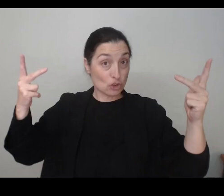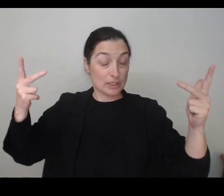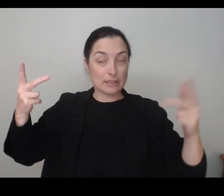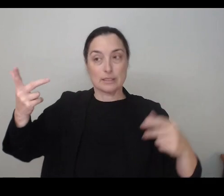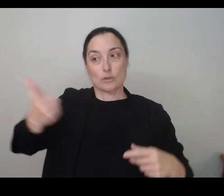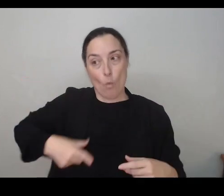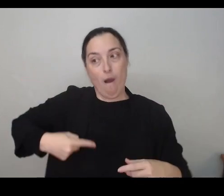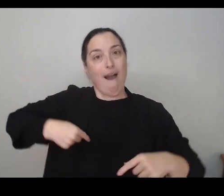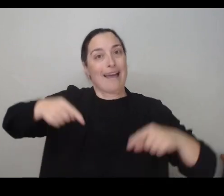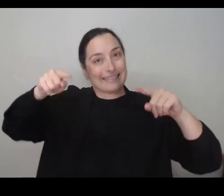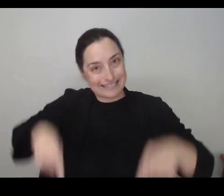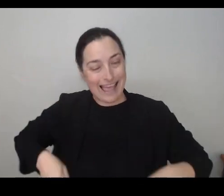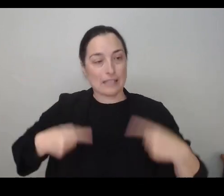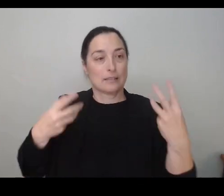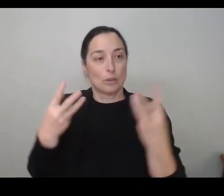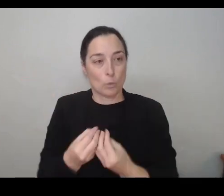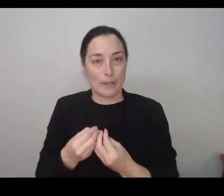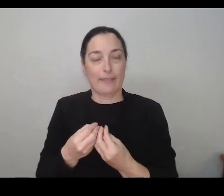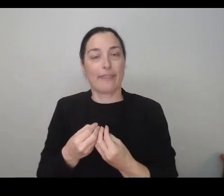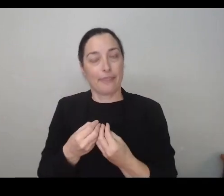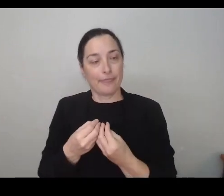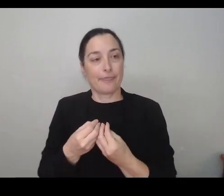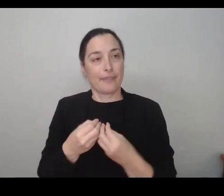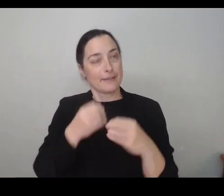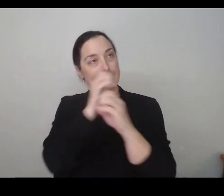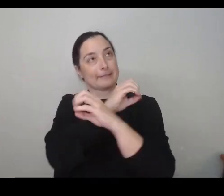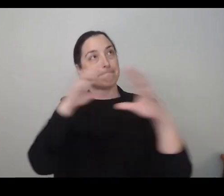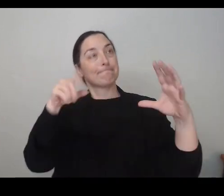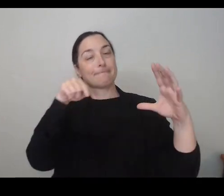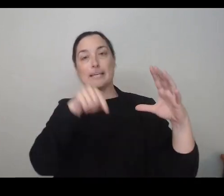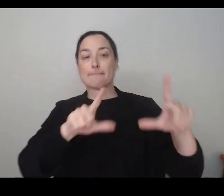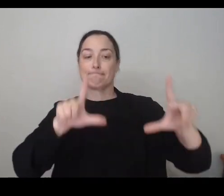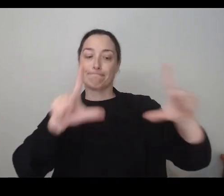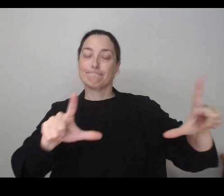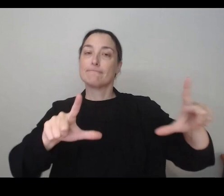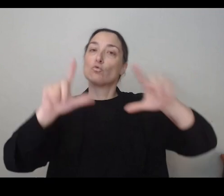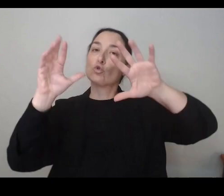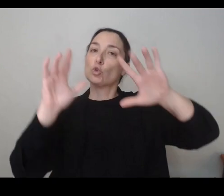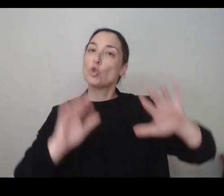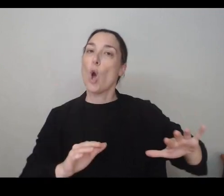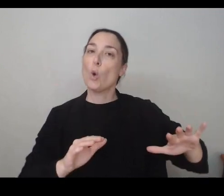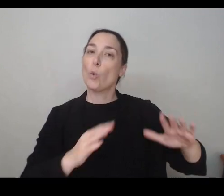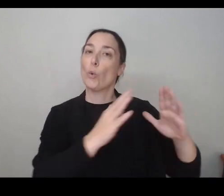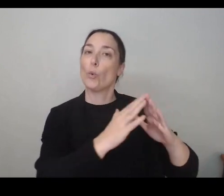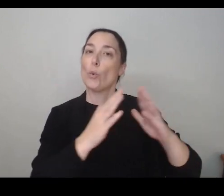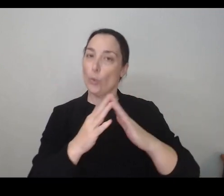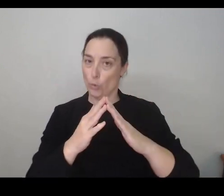with this landscape on the snow, I started with the Victor Segalen arriving to the Marquesas